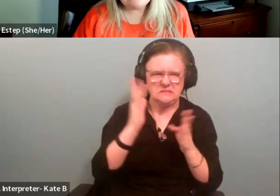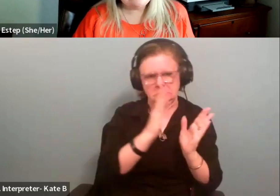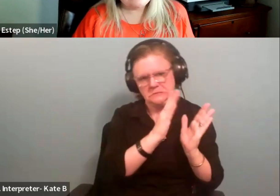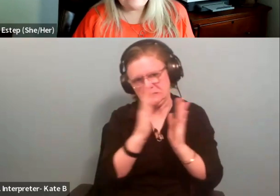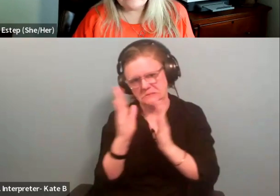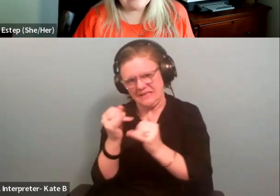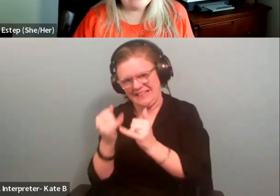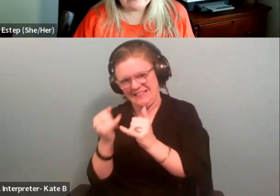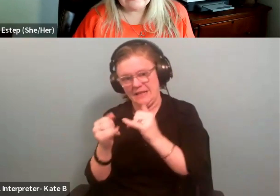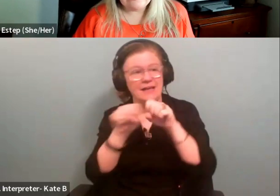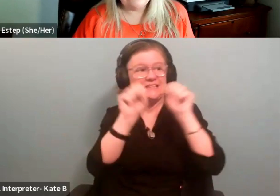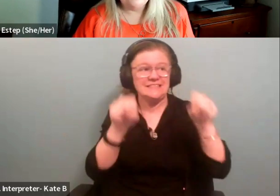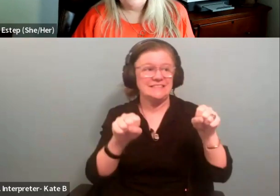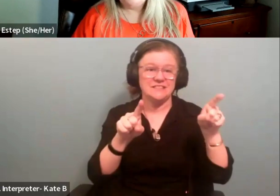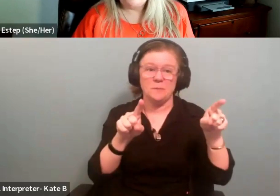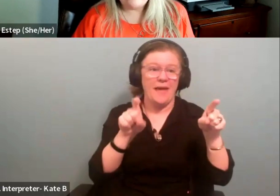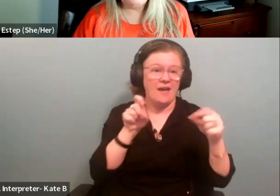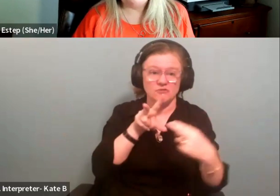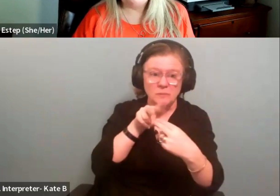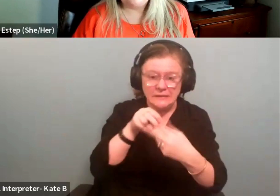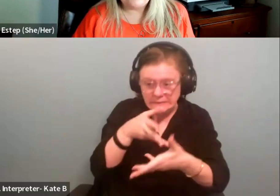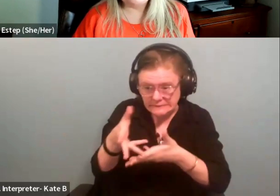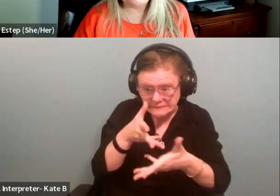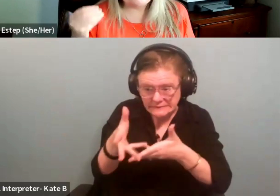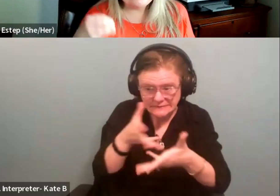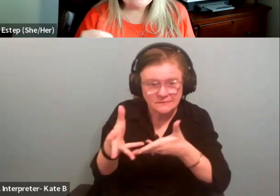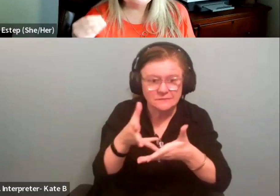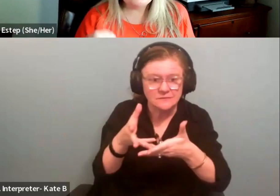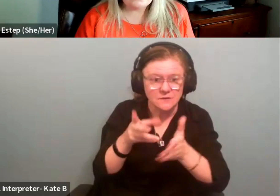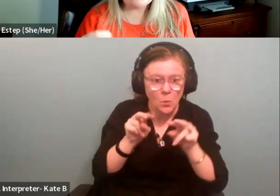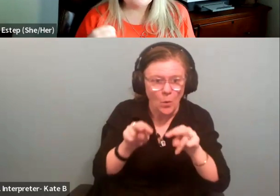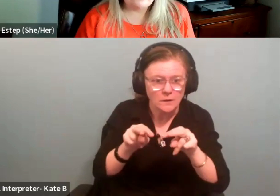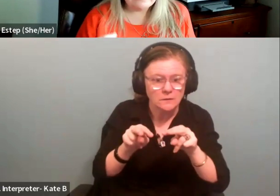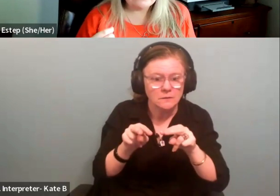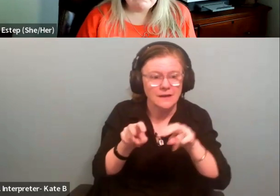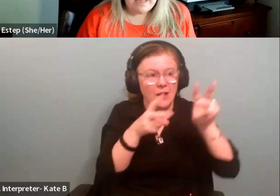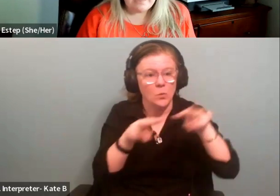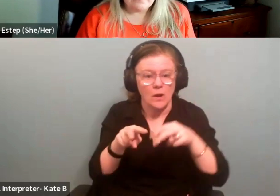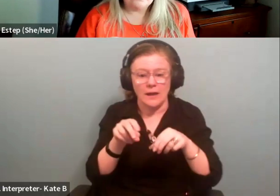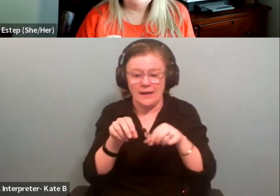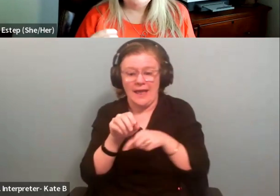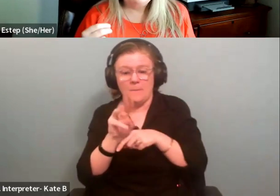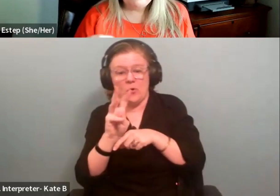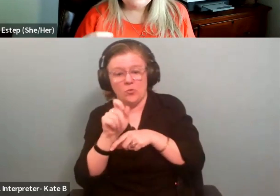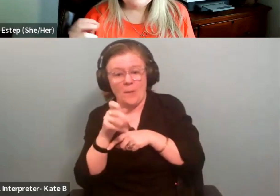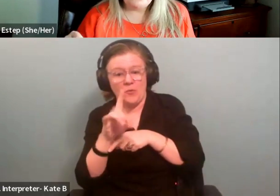systems have to stay checked in, wrapped around as a system transformation model means that